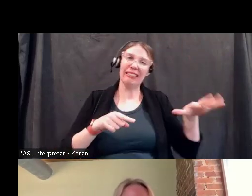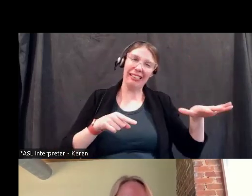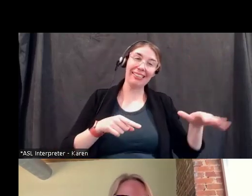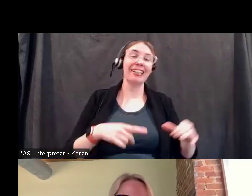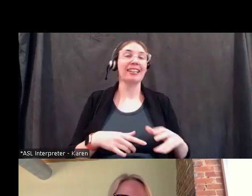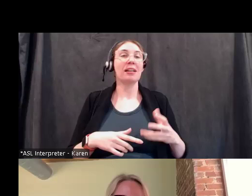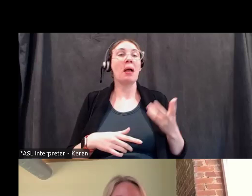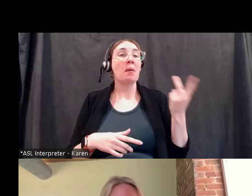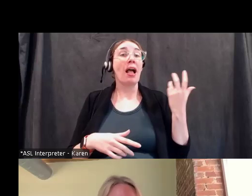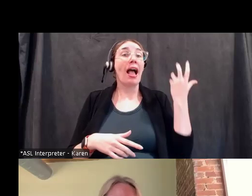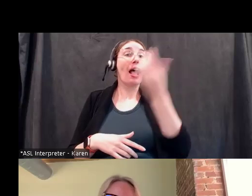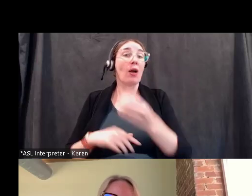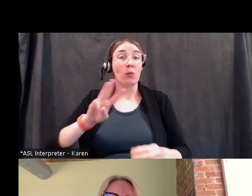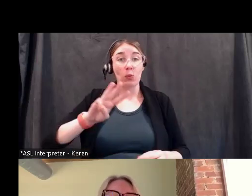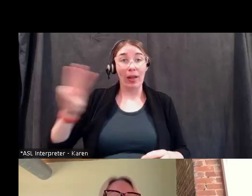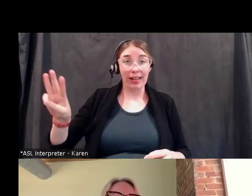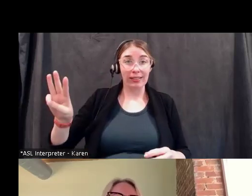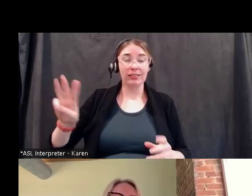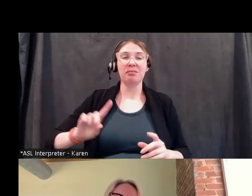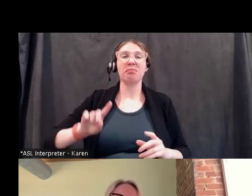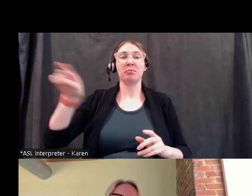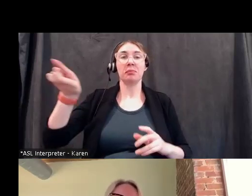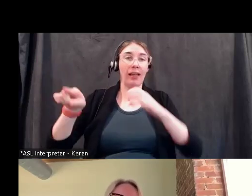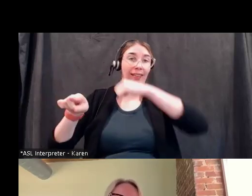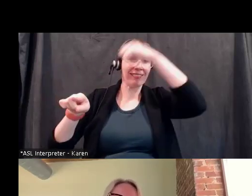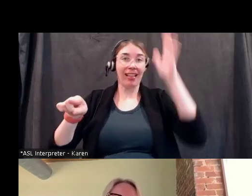west, we're actually going to Alaska for the first time, so we'll be using